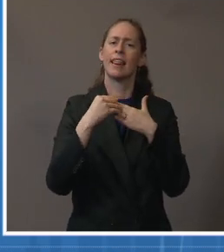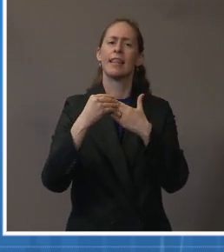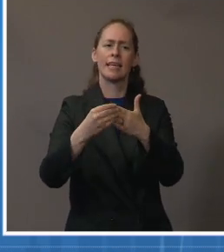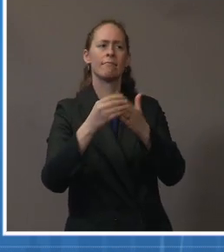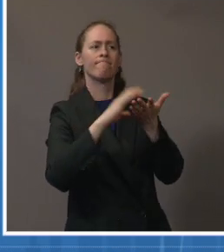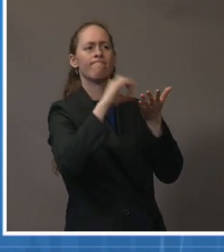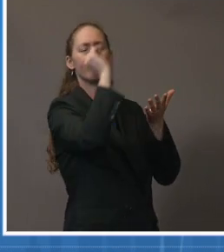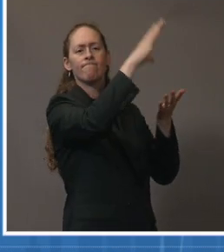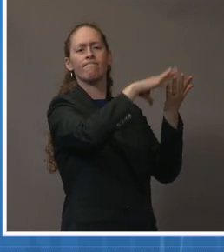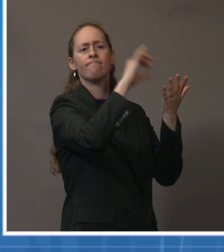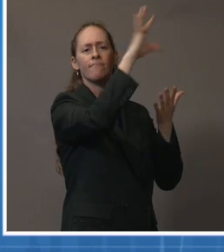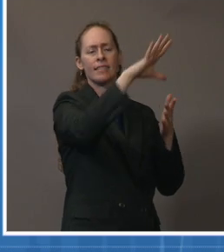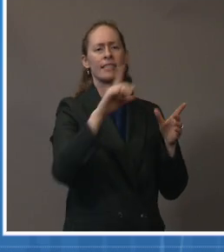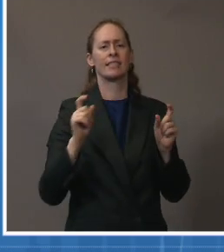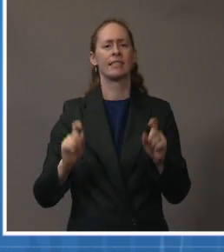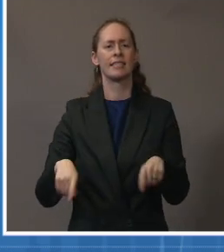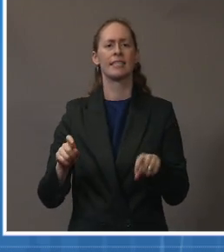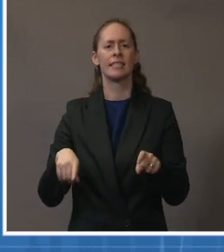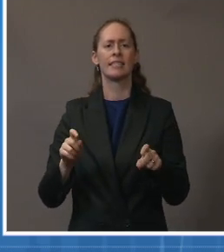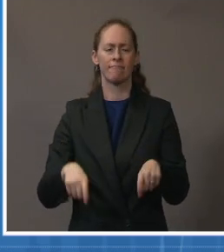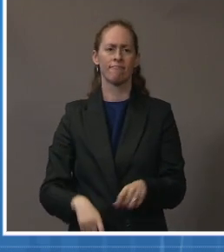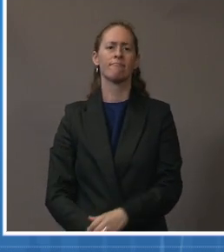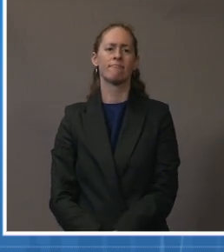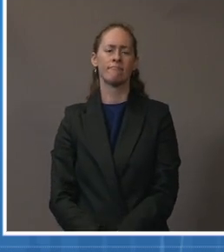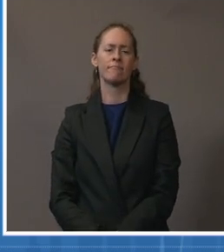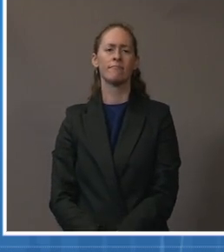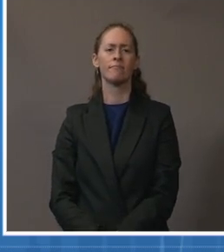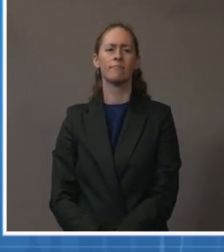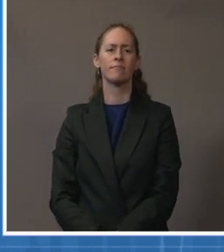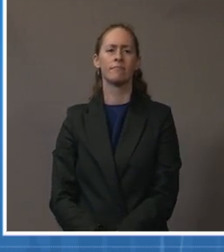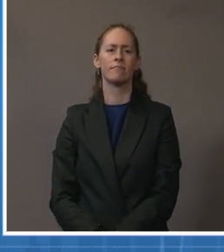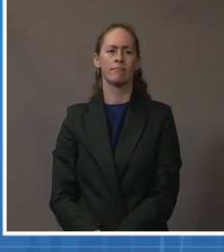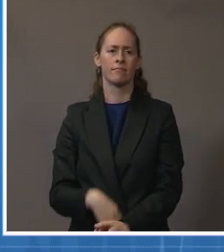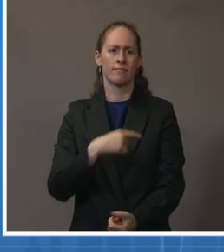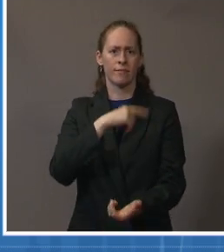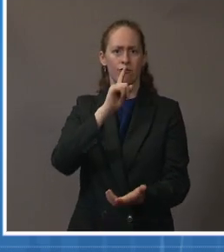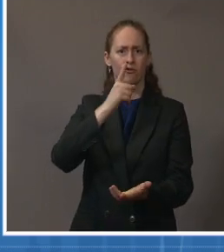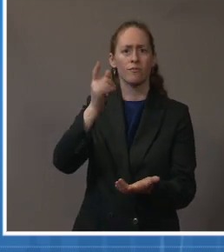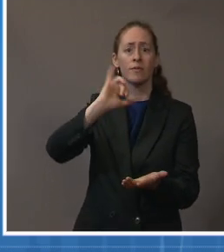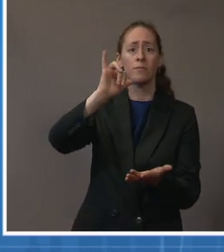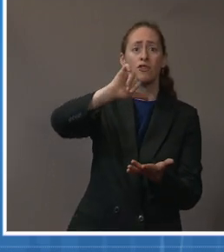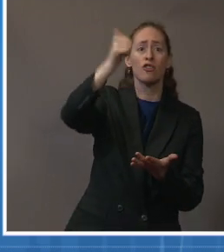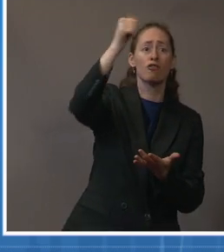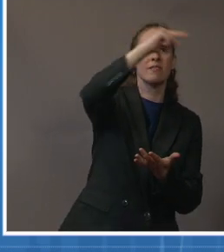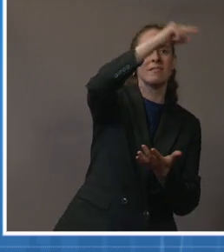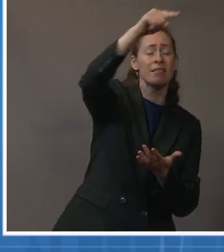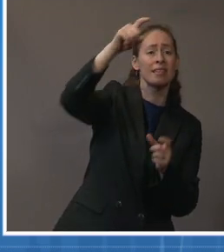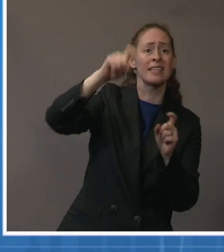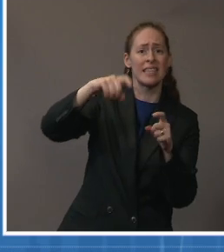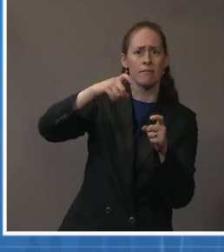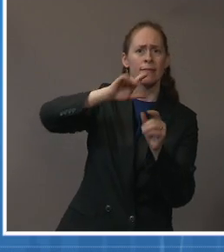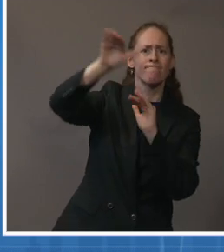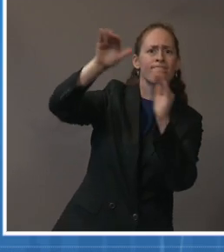The same is true with some of the other allocations that we will make. The President made a commitment to ensure that India